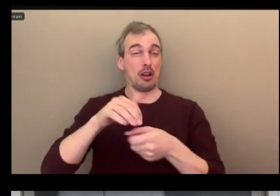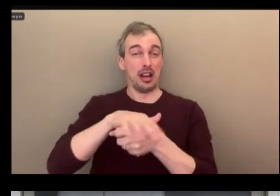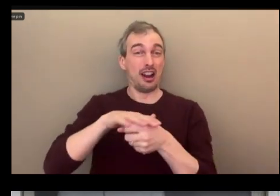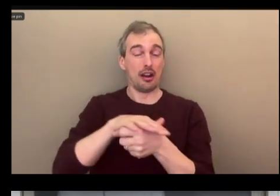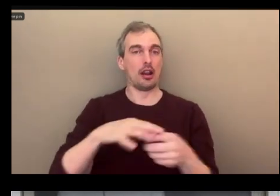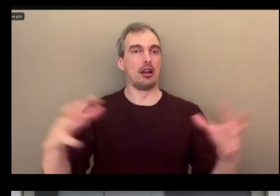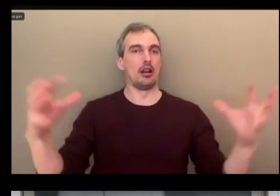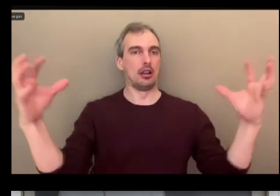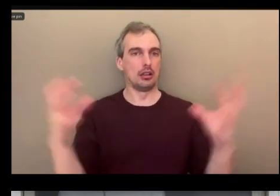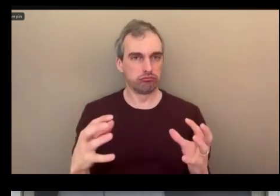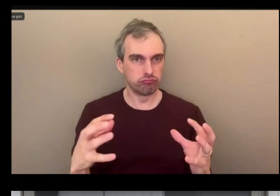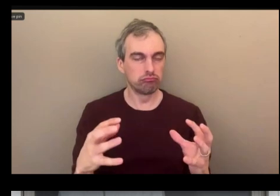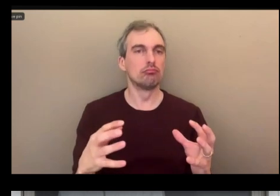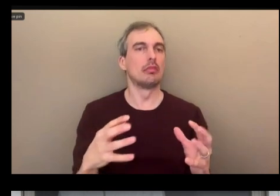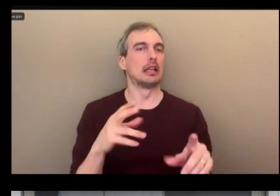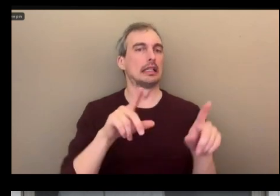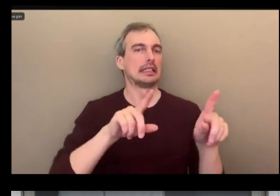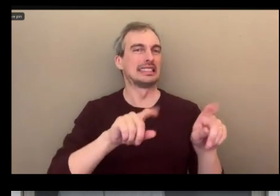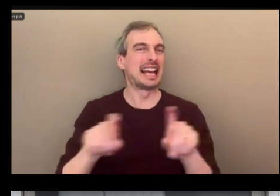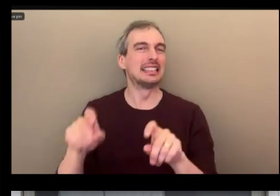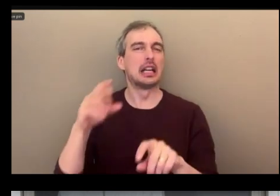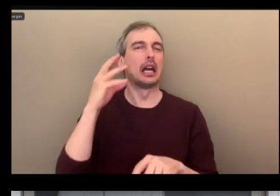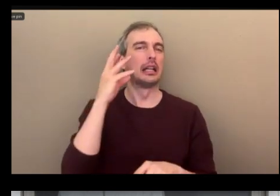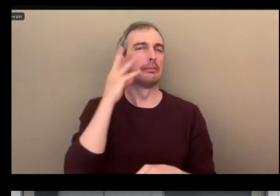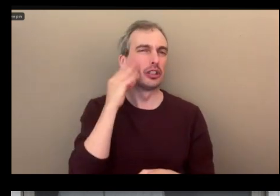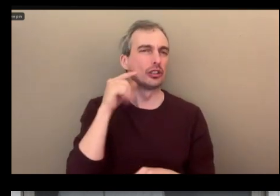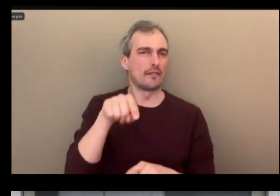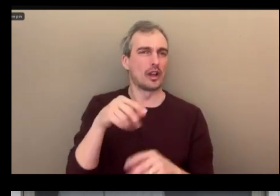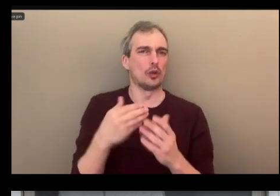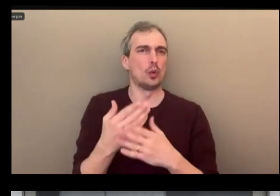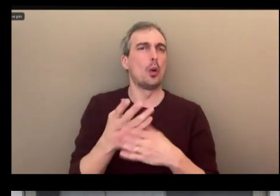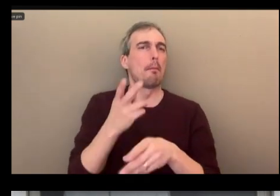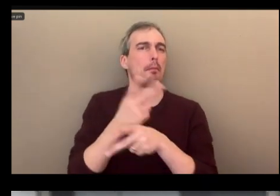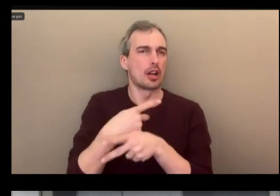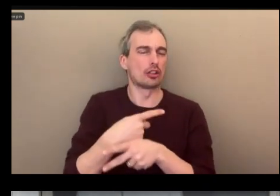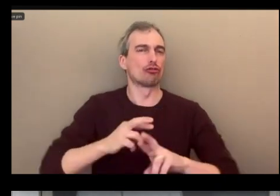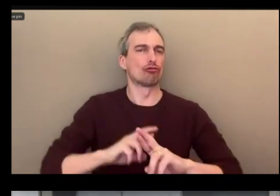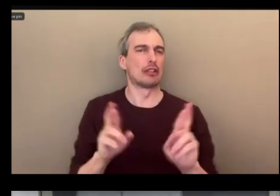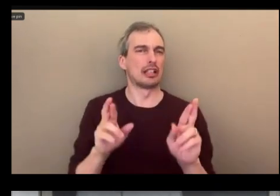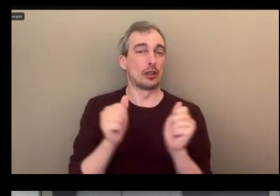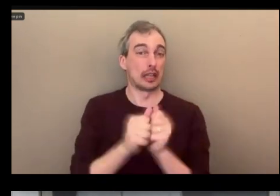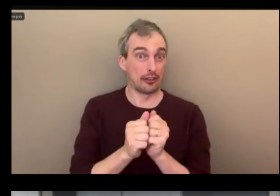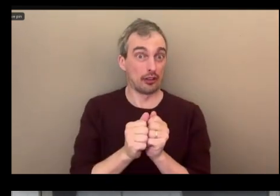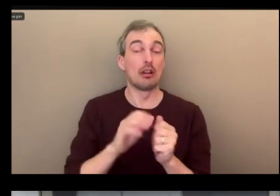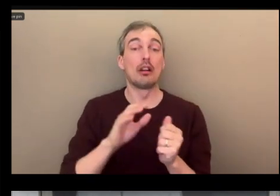Again, make sure we're compliant. And how we go above and beyond. So again, it's the collaboration area.